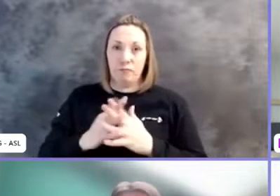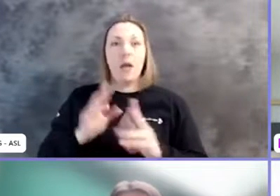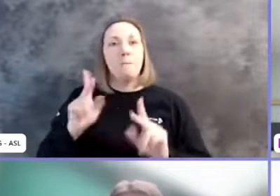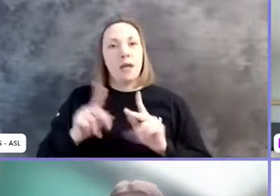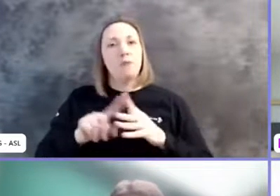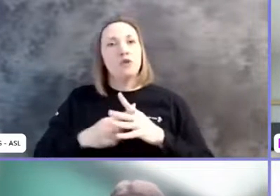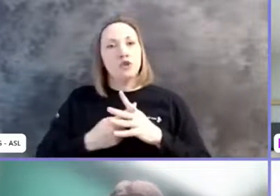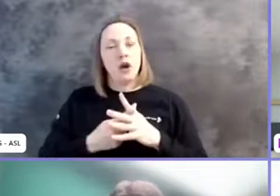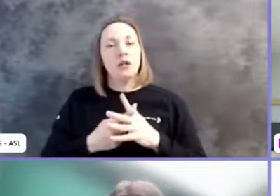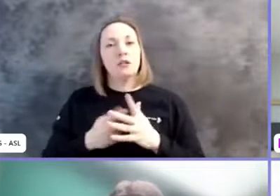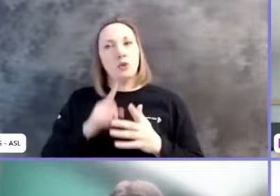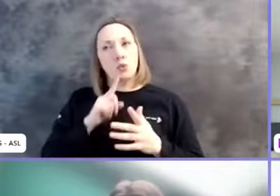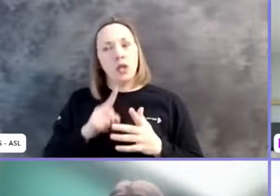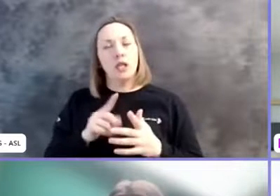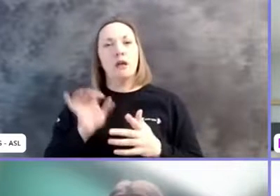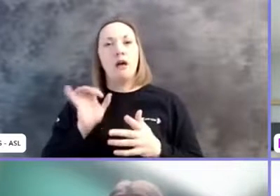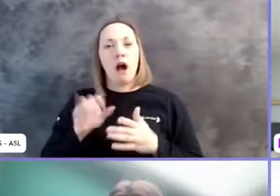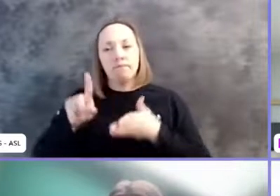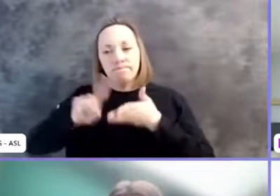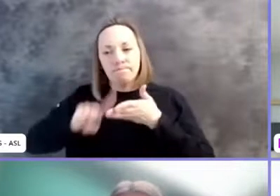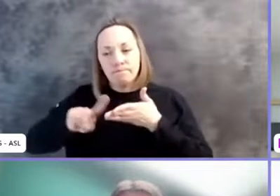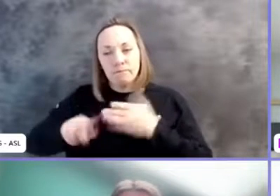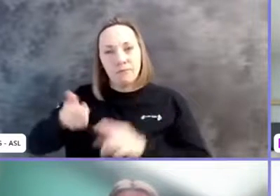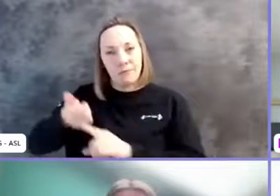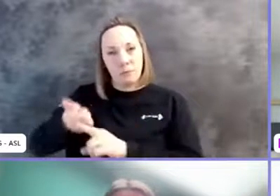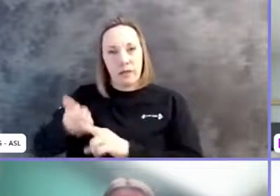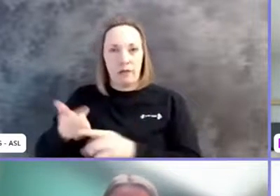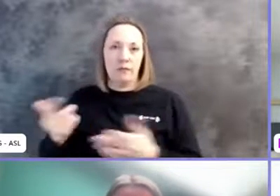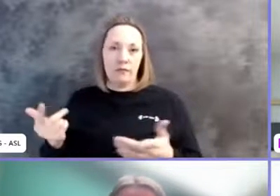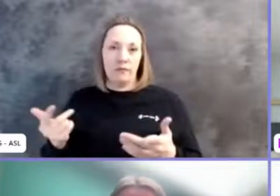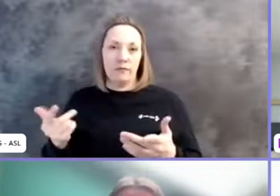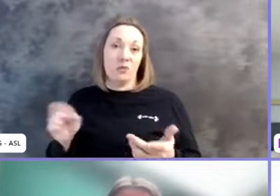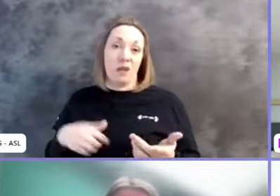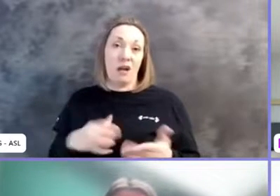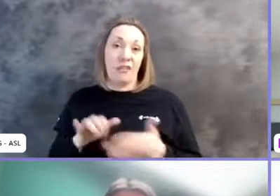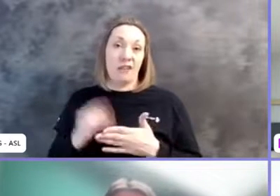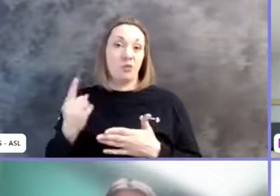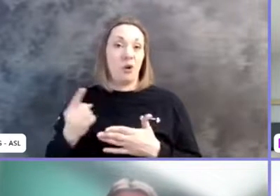or even a grassroots push, people start investing in it